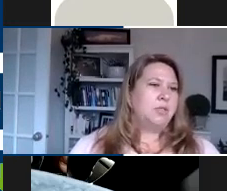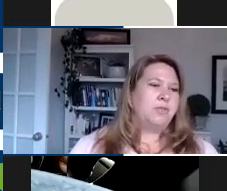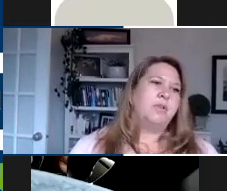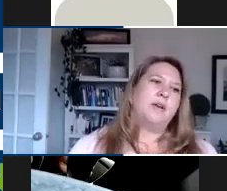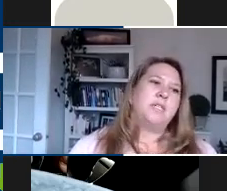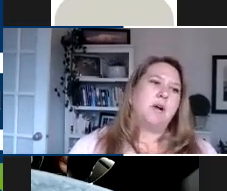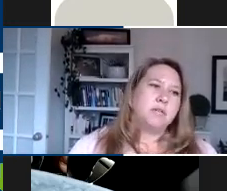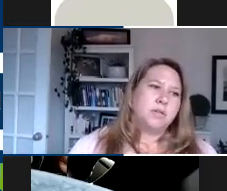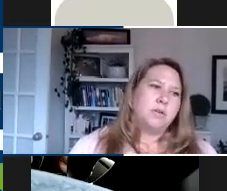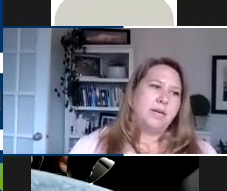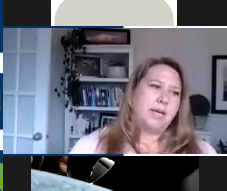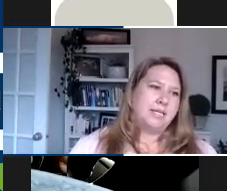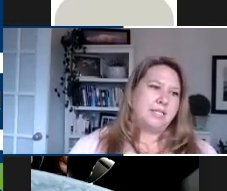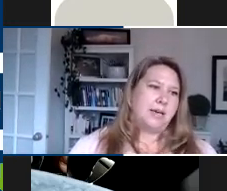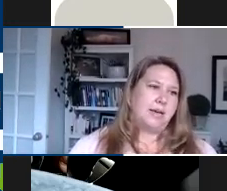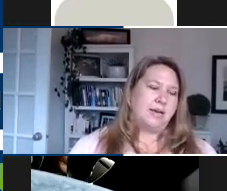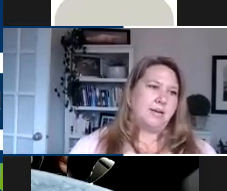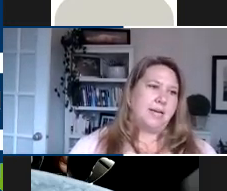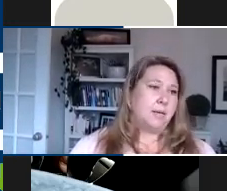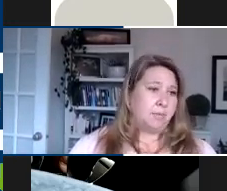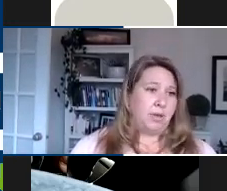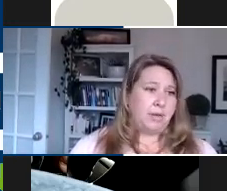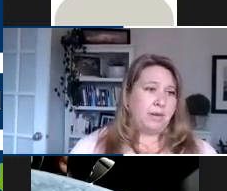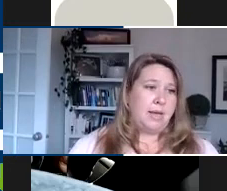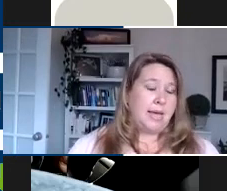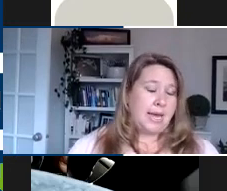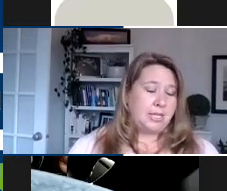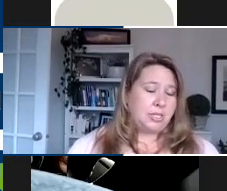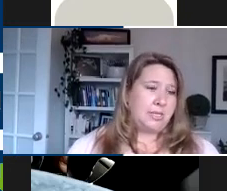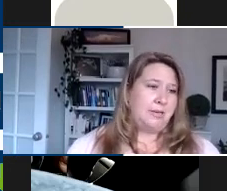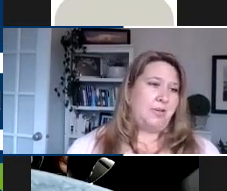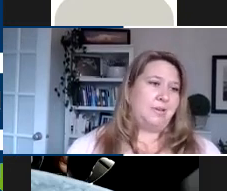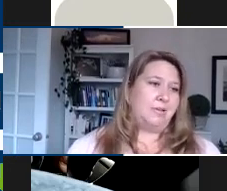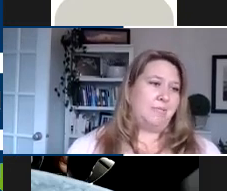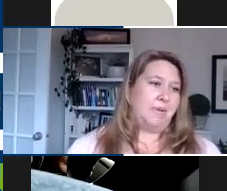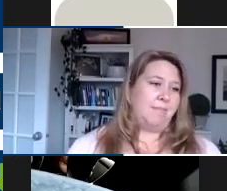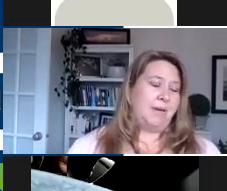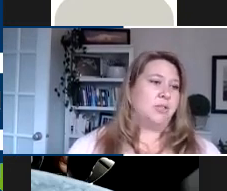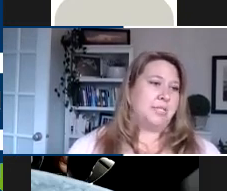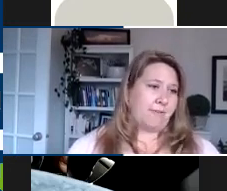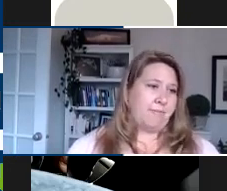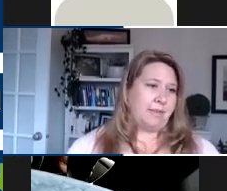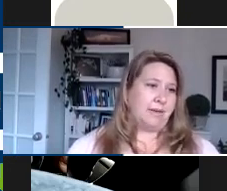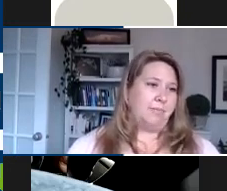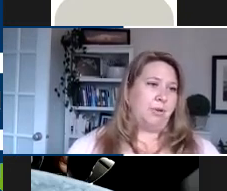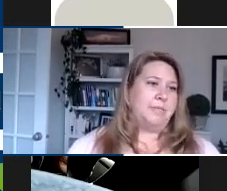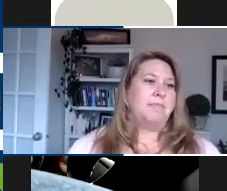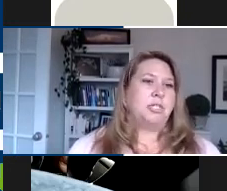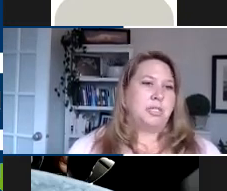245D also indicates that as an employment agency, you need to make sure staff meet the employment specialist competency is,